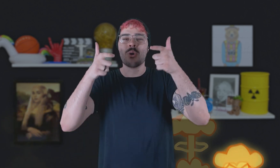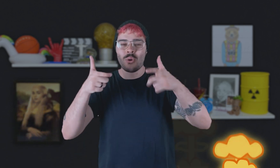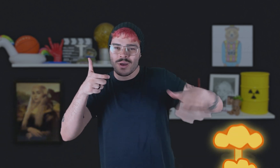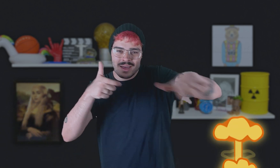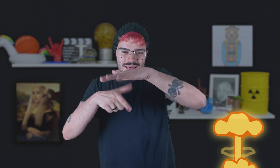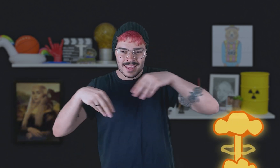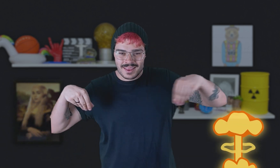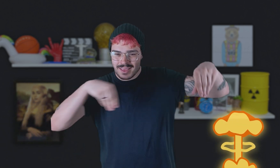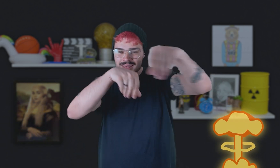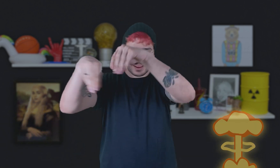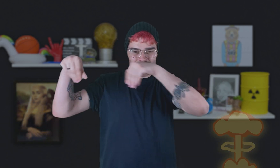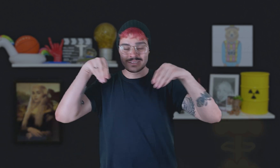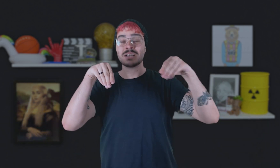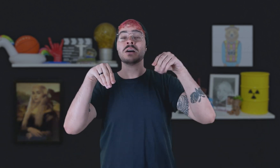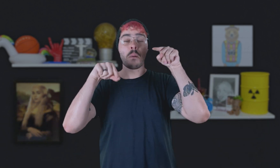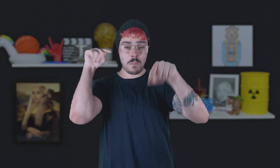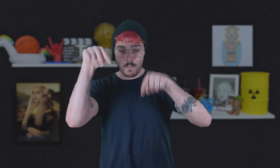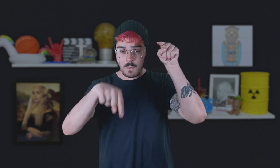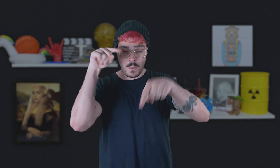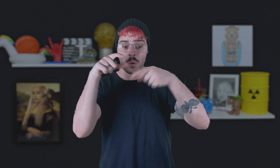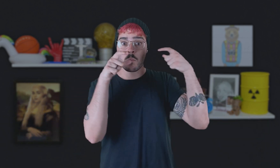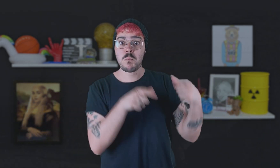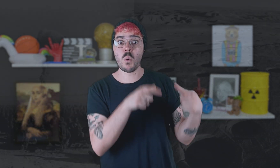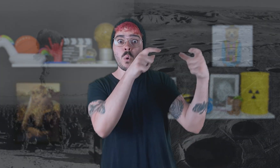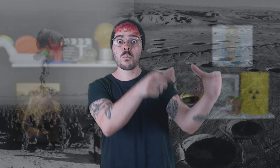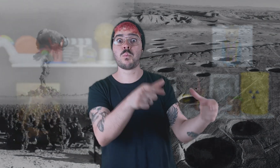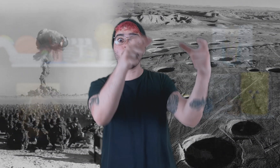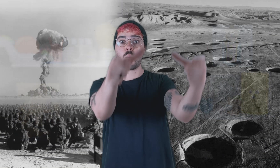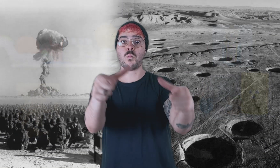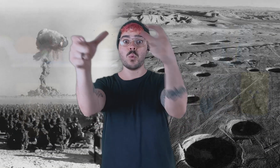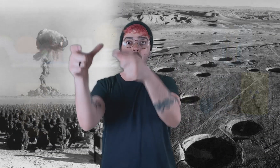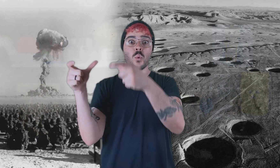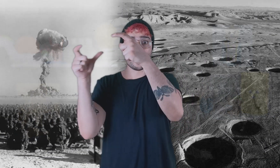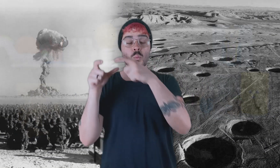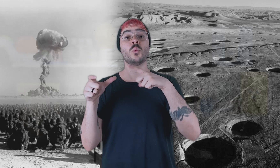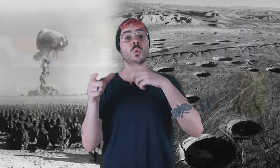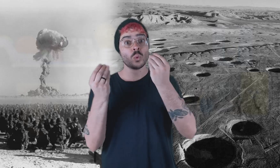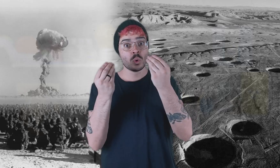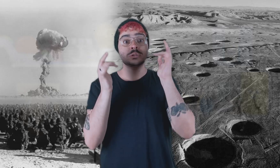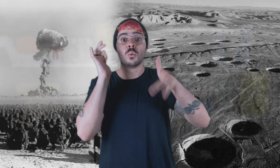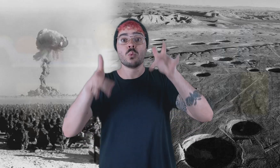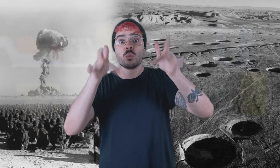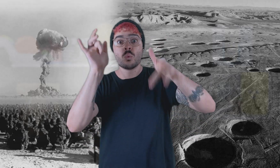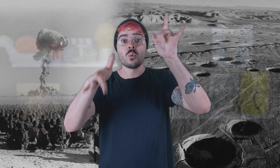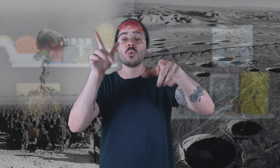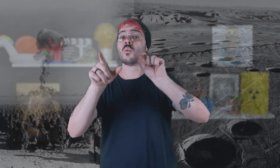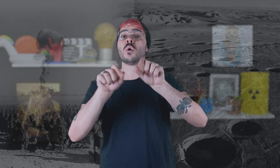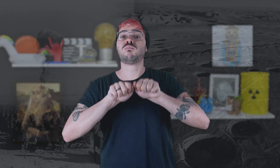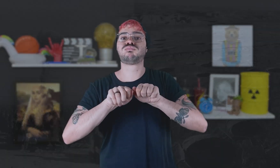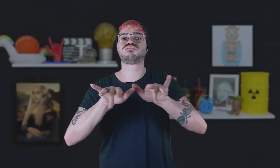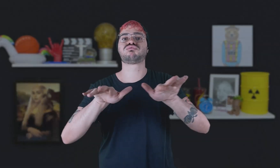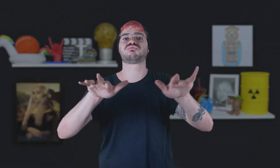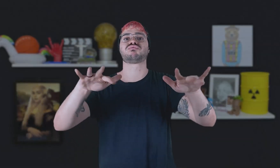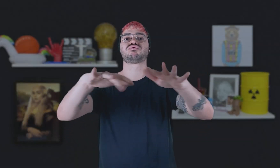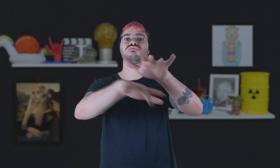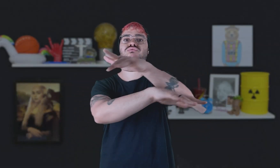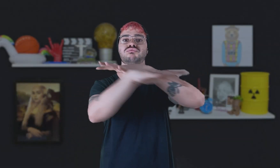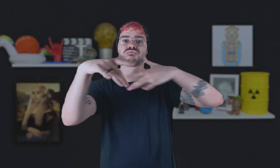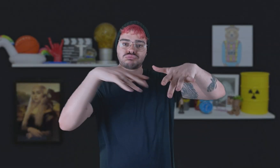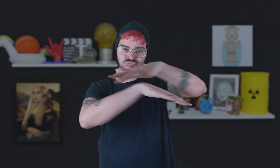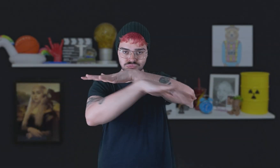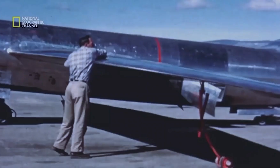There are several giant holes in the desert, full of nuclear radiation!